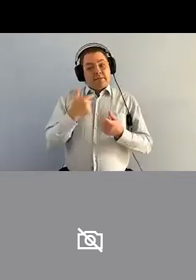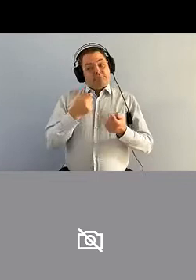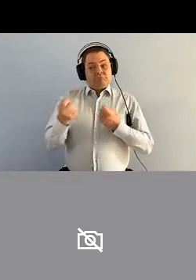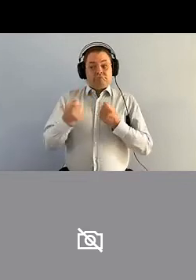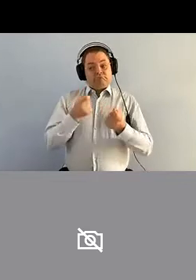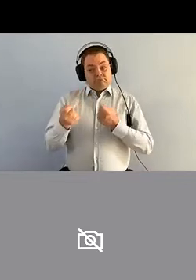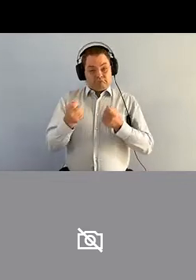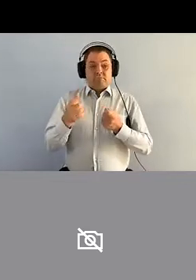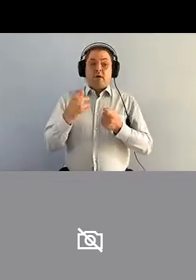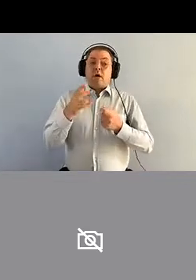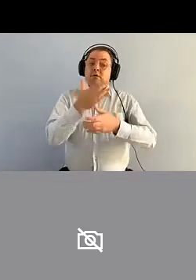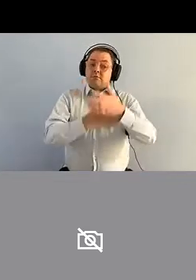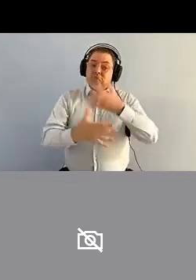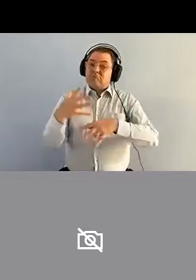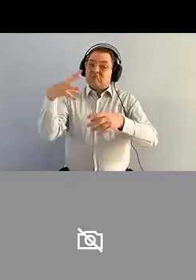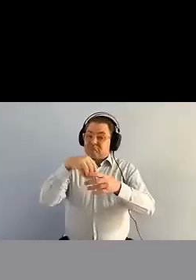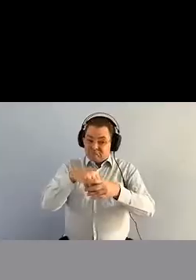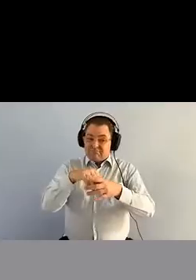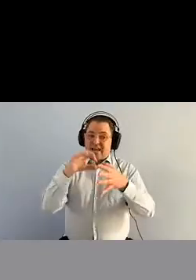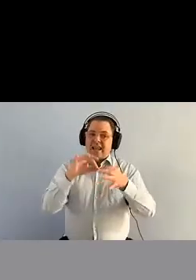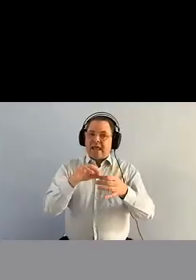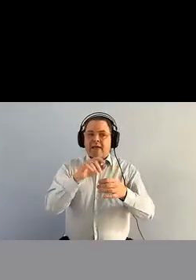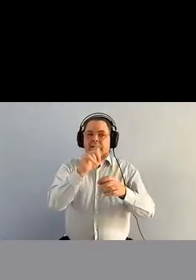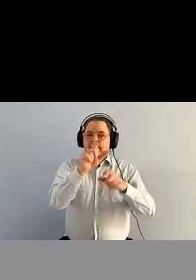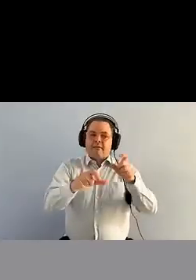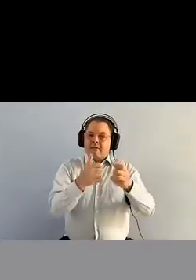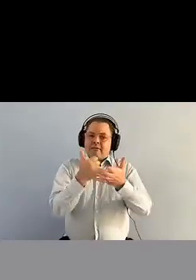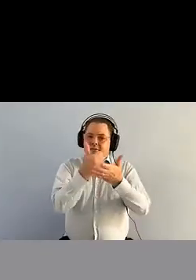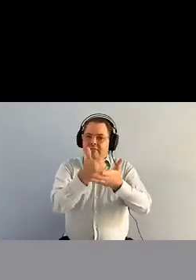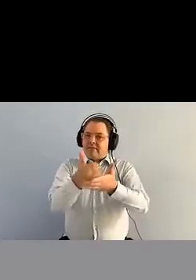, my name is Kirstin from UNICEF. I'm co-chair of the